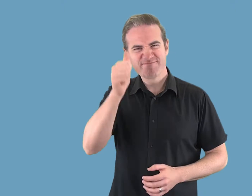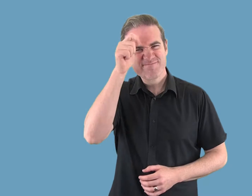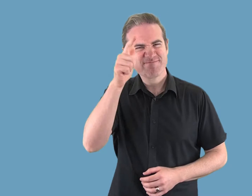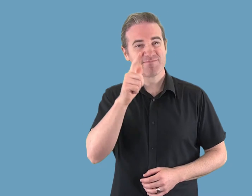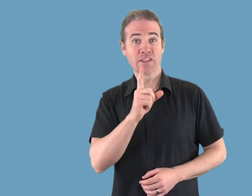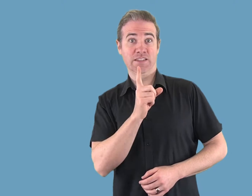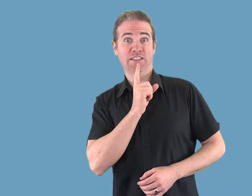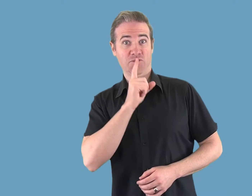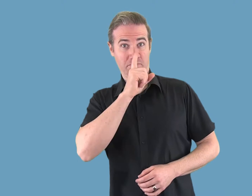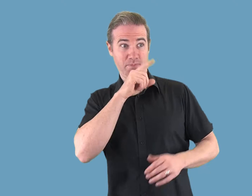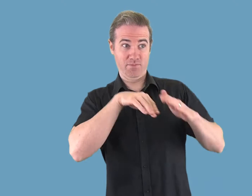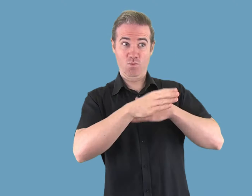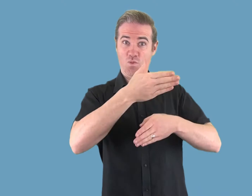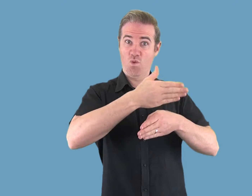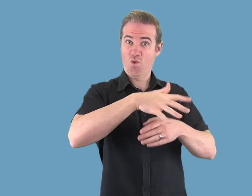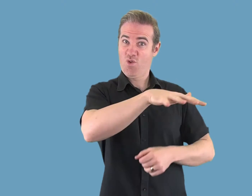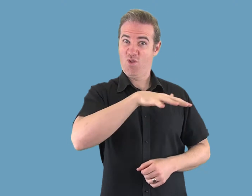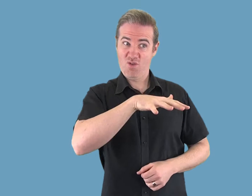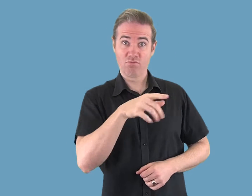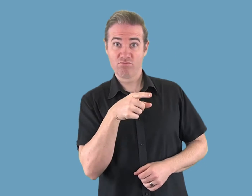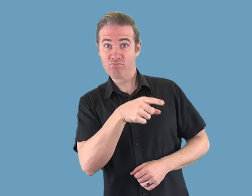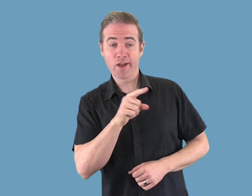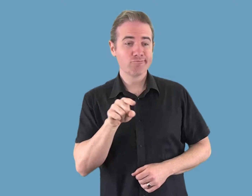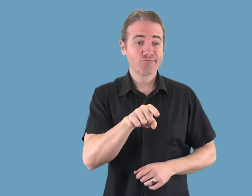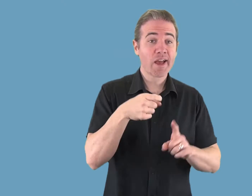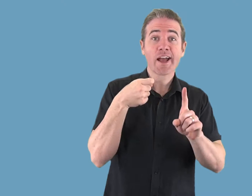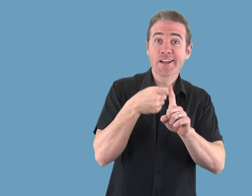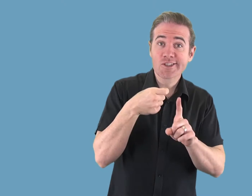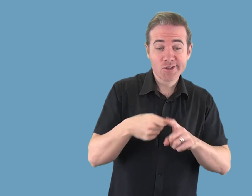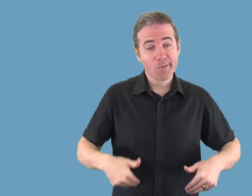Chats around the water cooler or while waiting for the